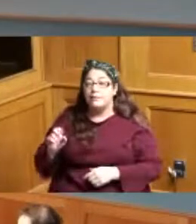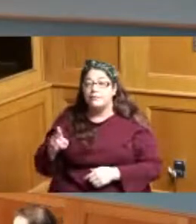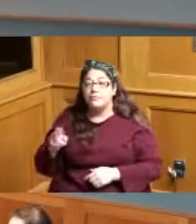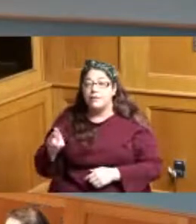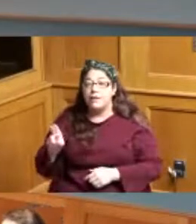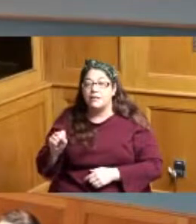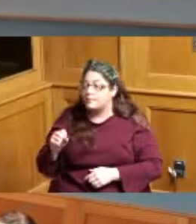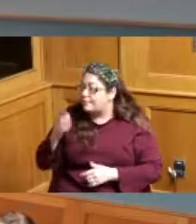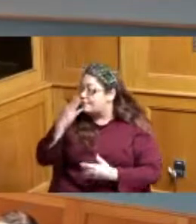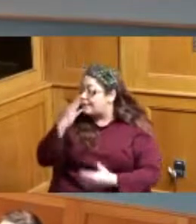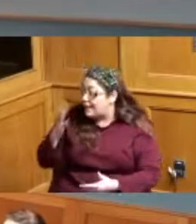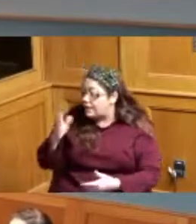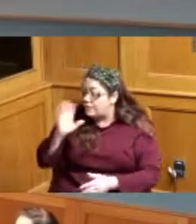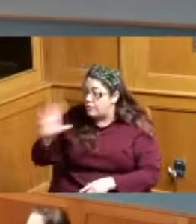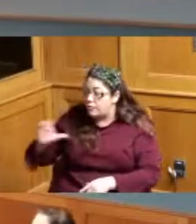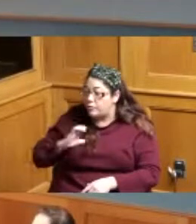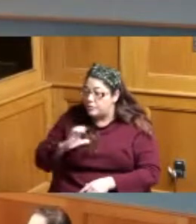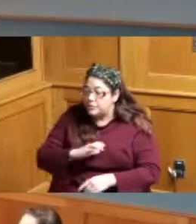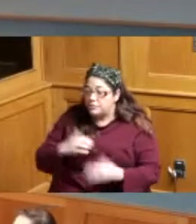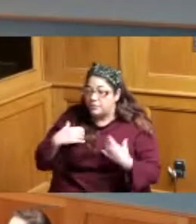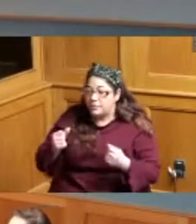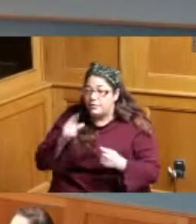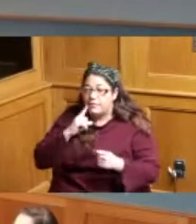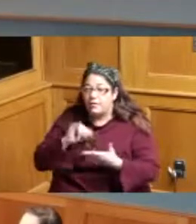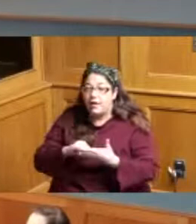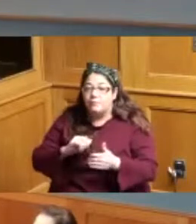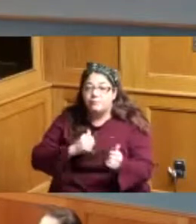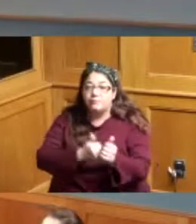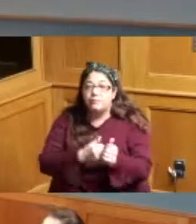Commissioner for your update I especially want to highlight the homebound program that you're